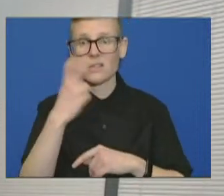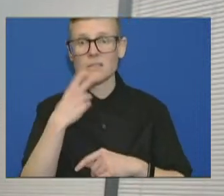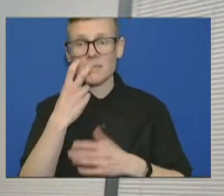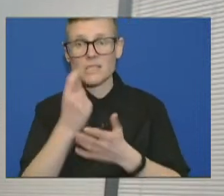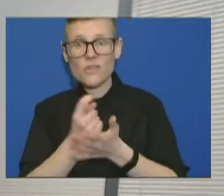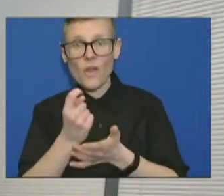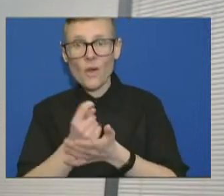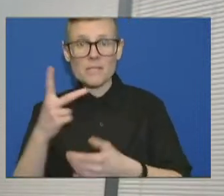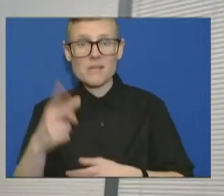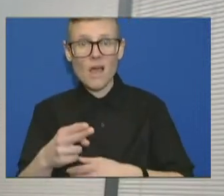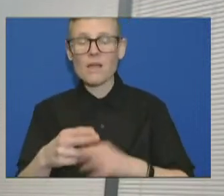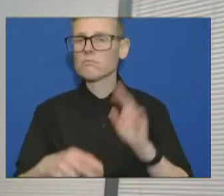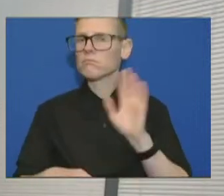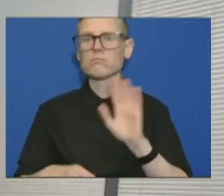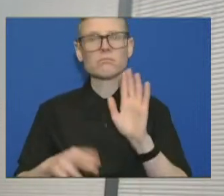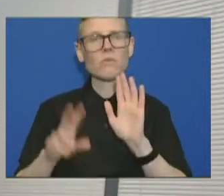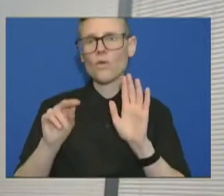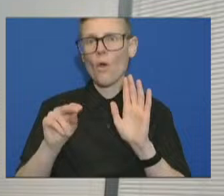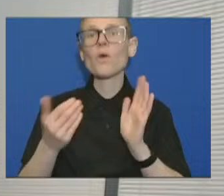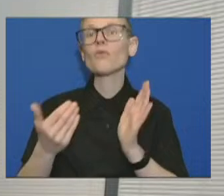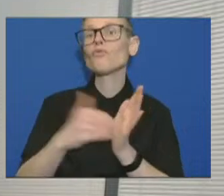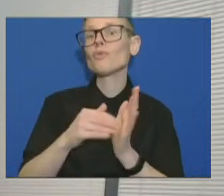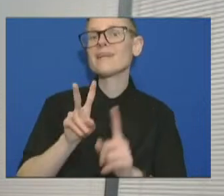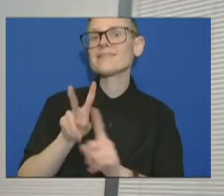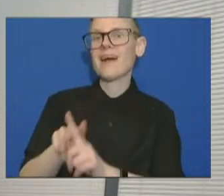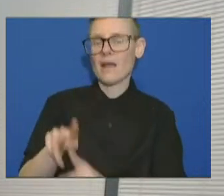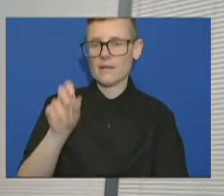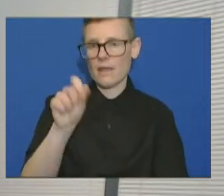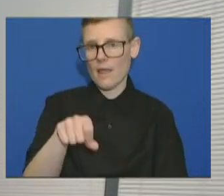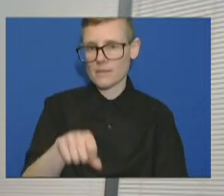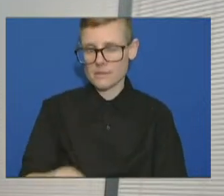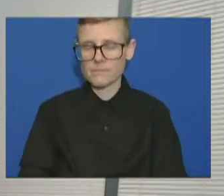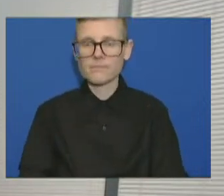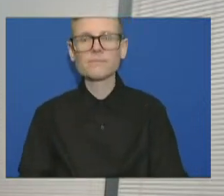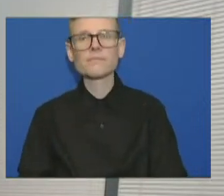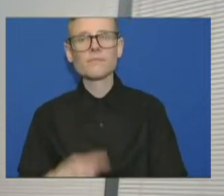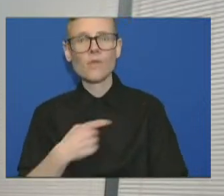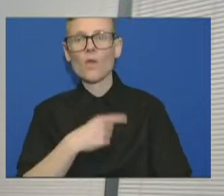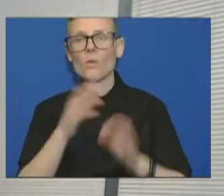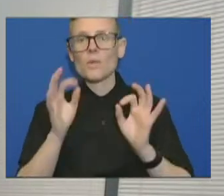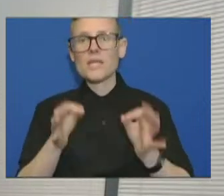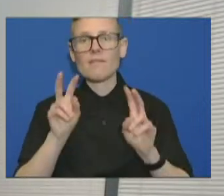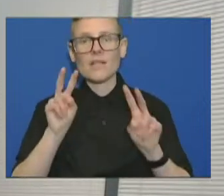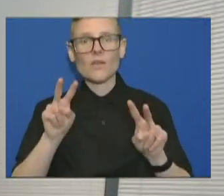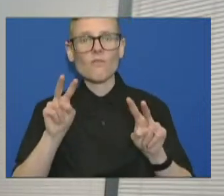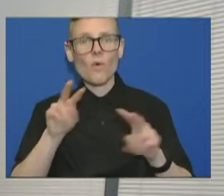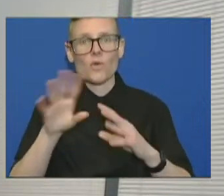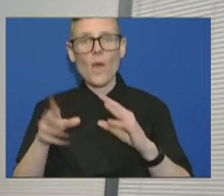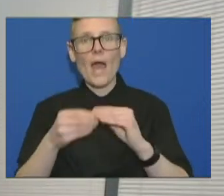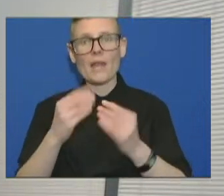program had almost a dozen teachers cut and speech